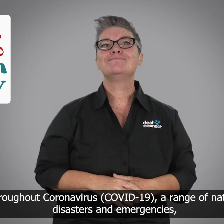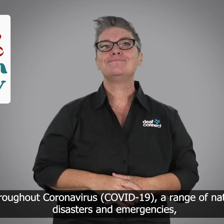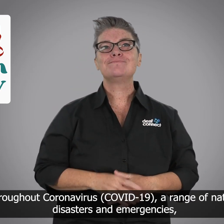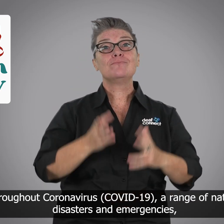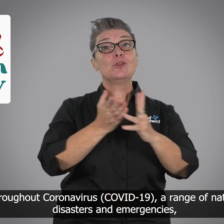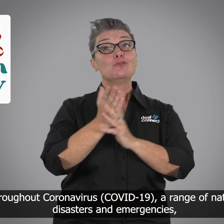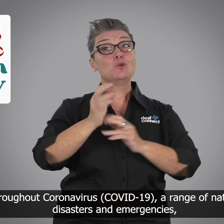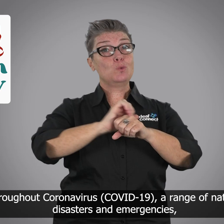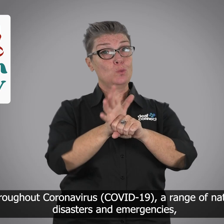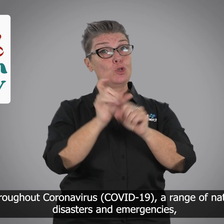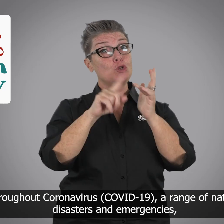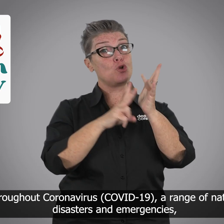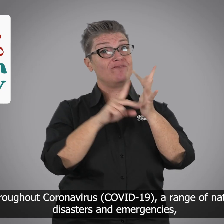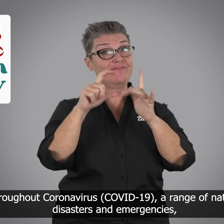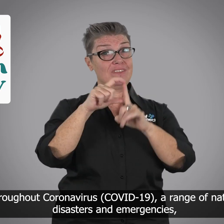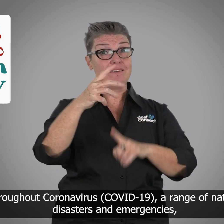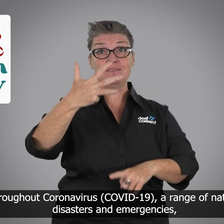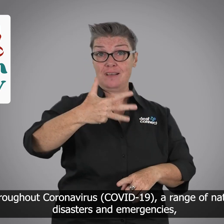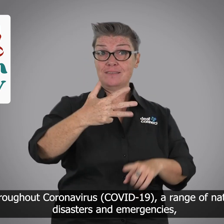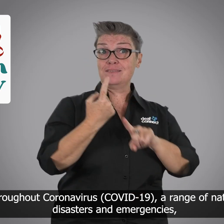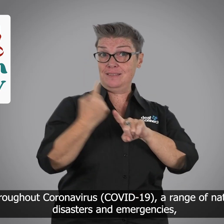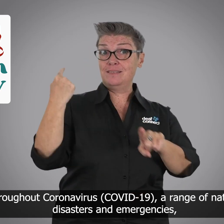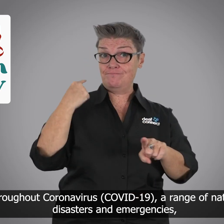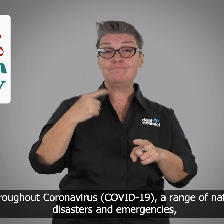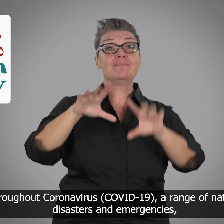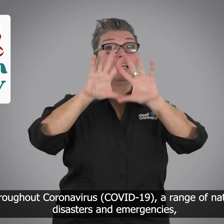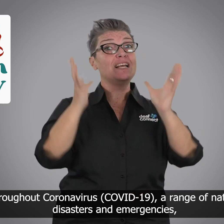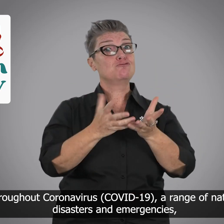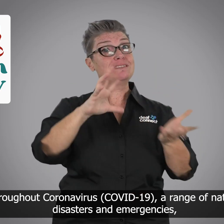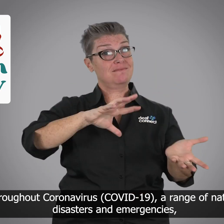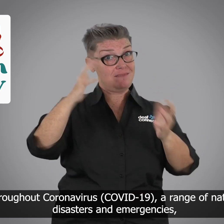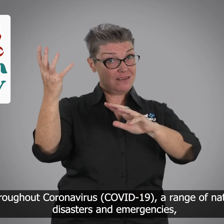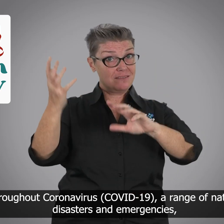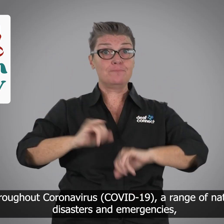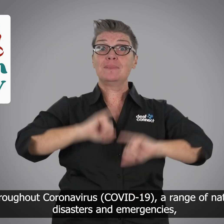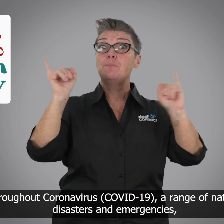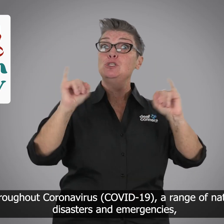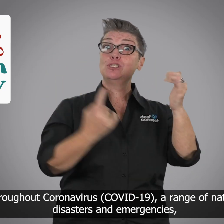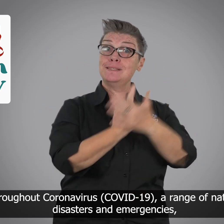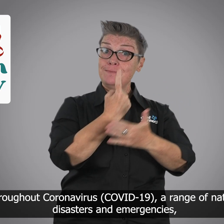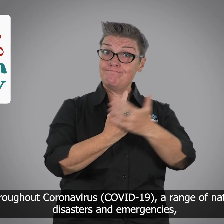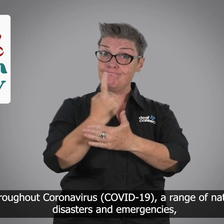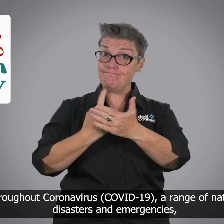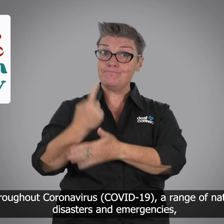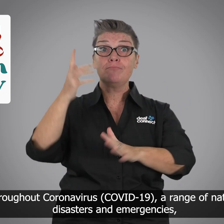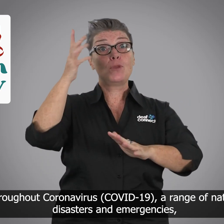Throughout Coronavirus (COVID-19), a range of natural disasters and emergencies,